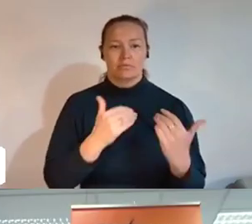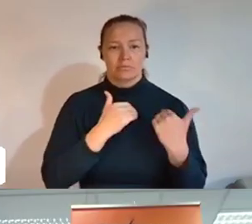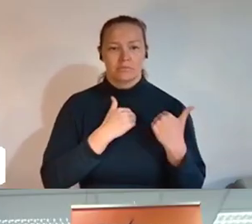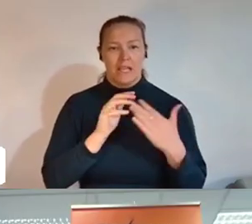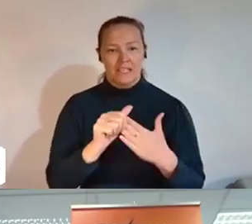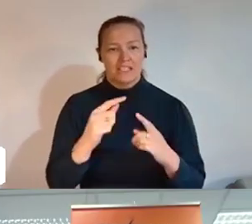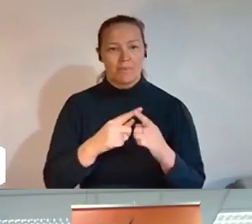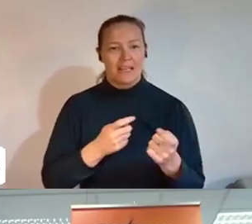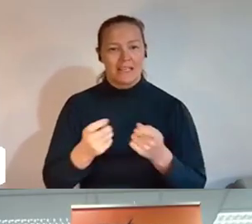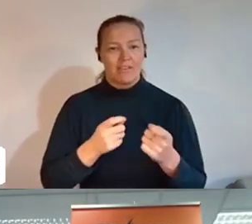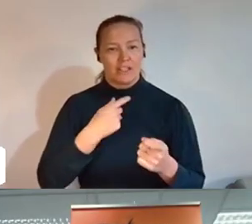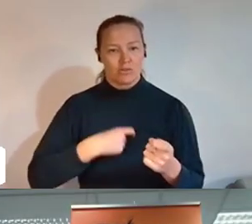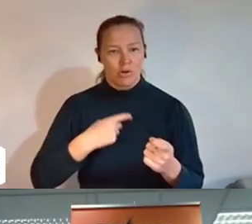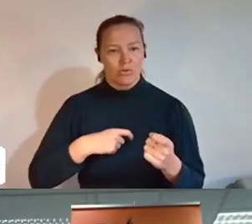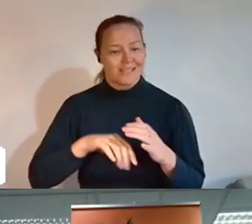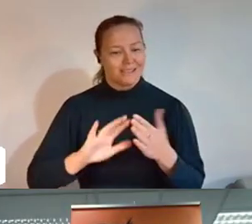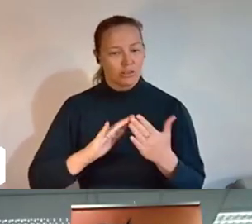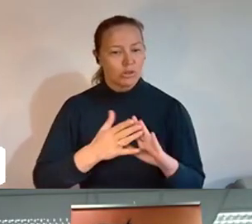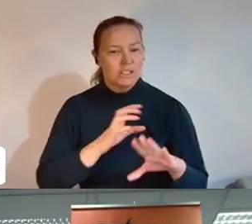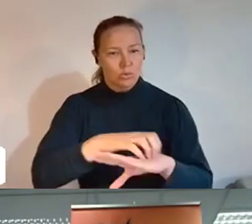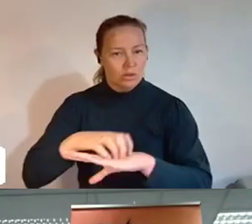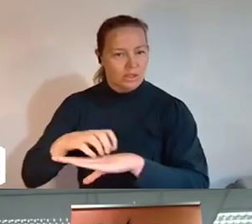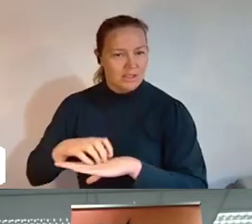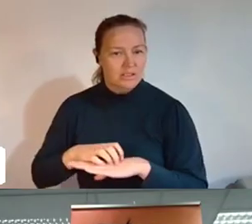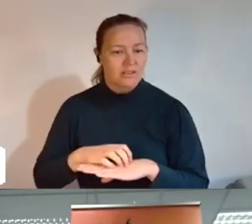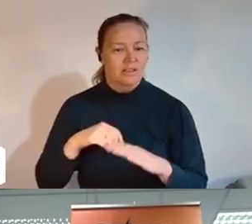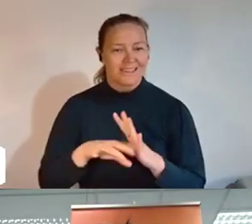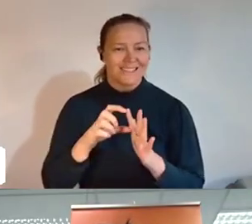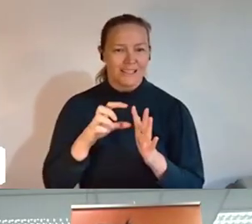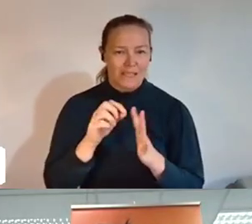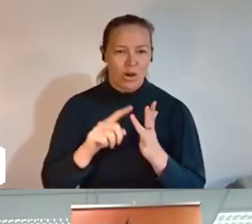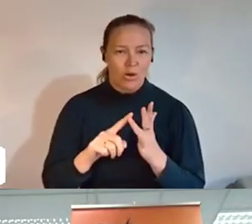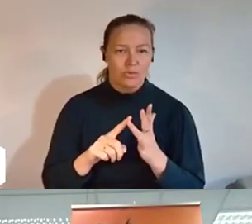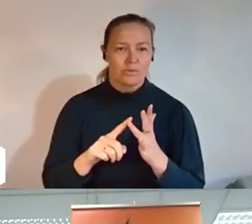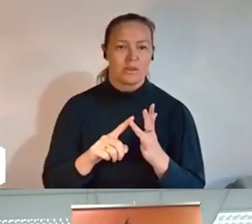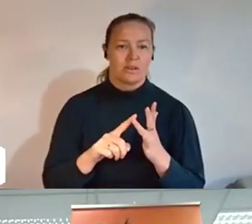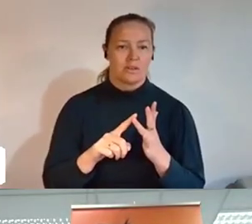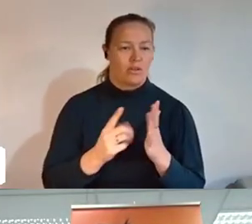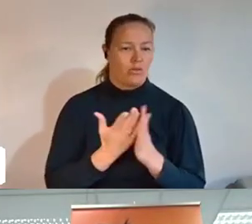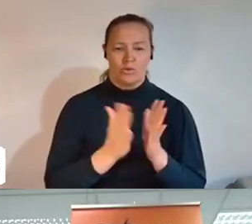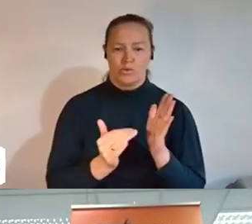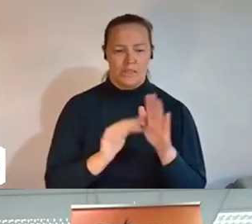in community organisations, in disabled persons organisations up and down the country at rates